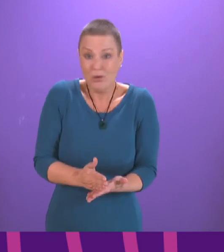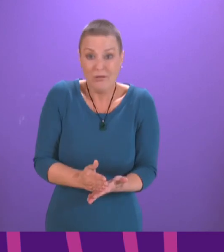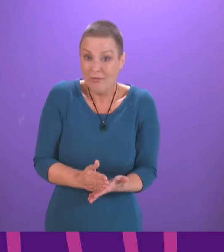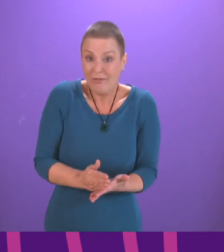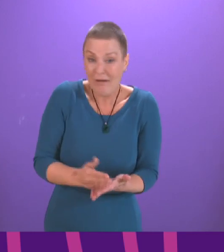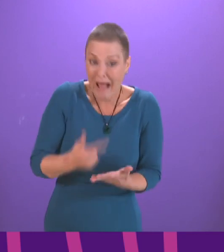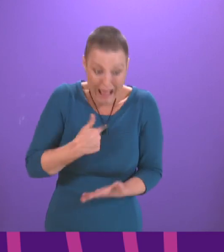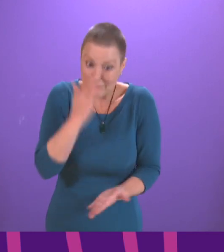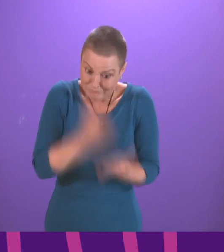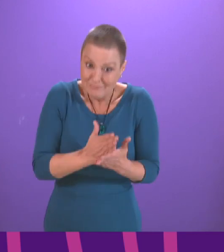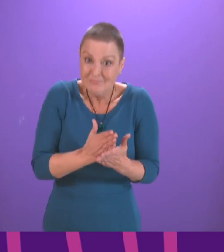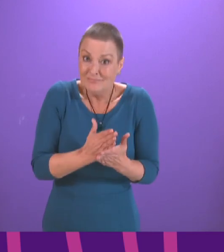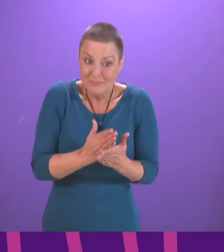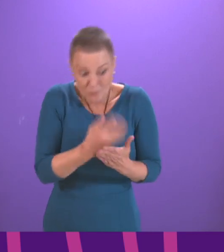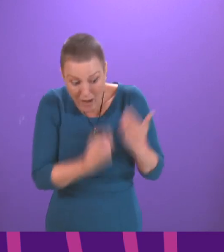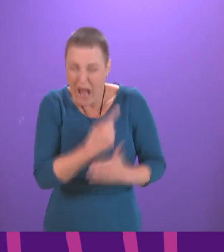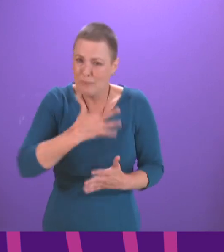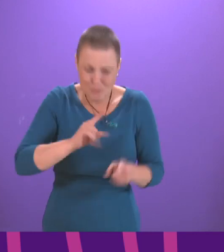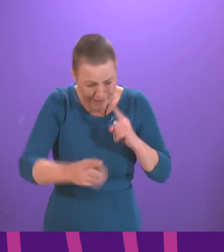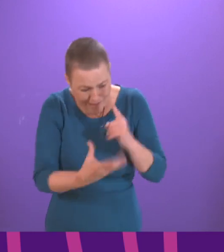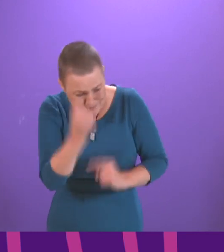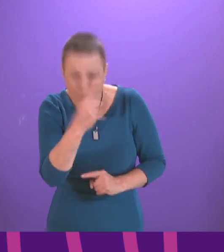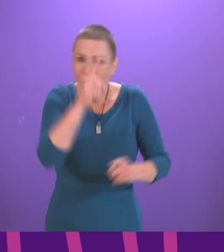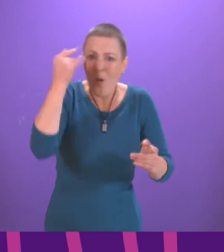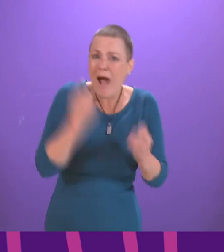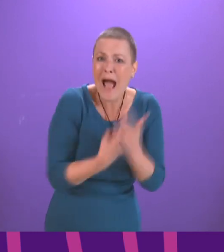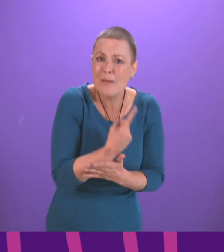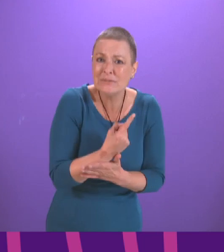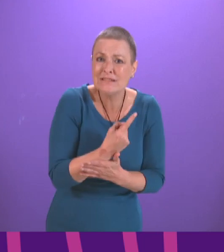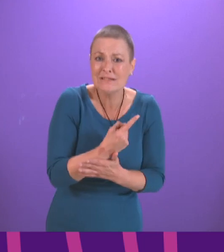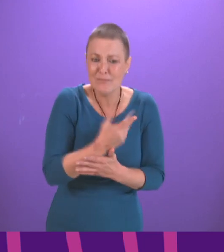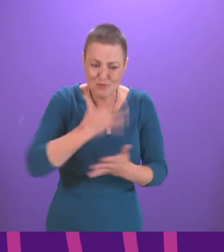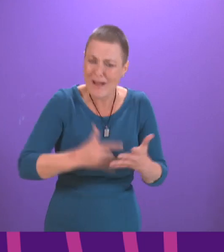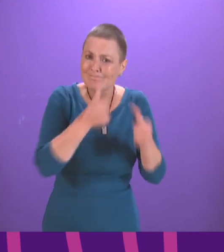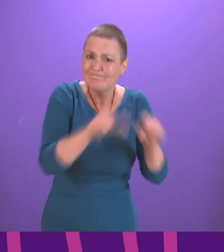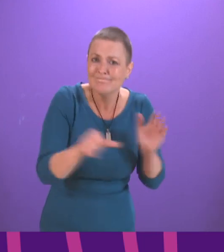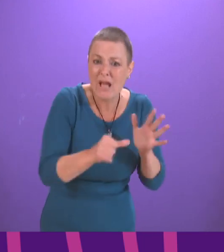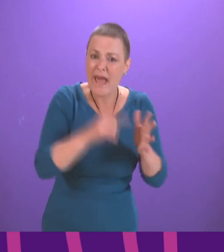give. I am trying to understand the situation and to give the public as deep an understanding